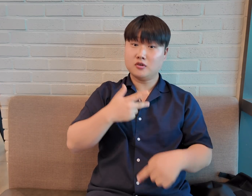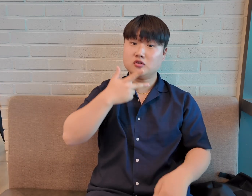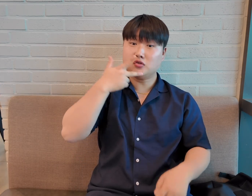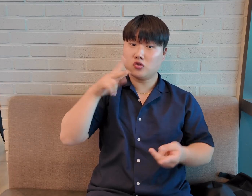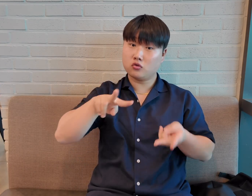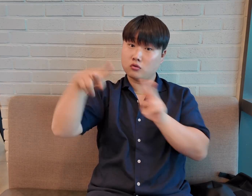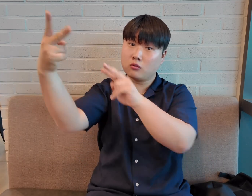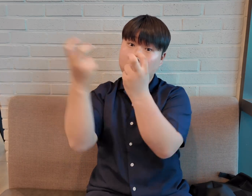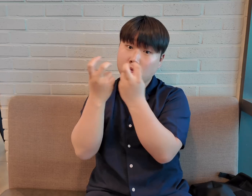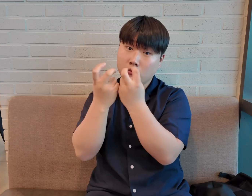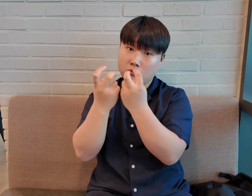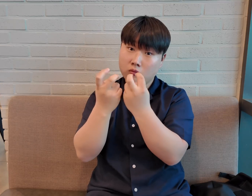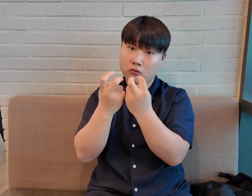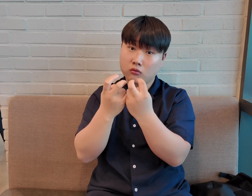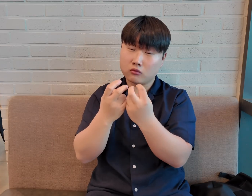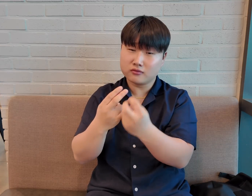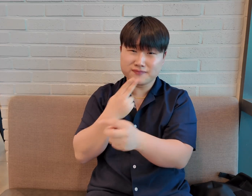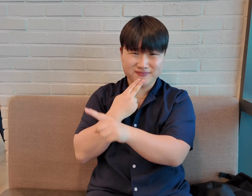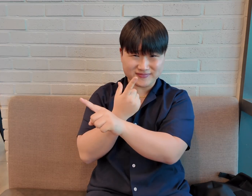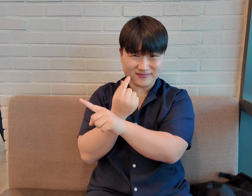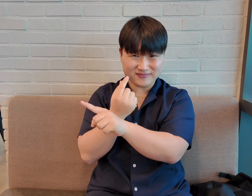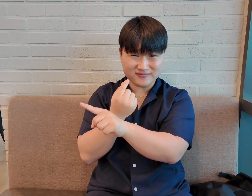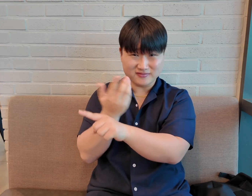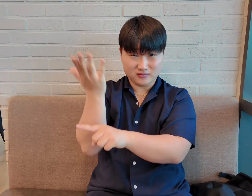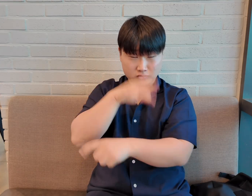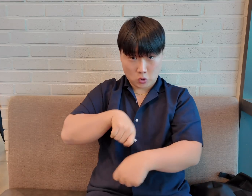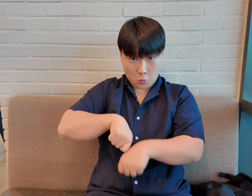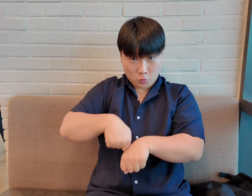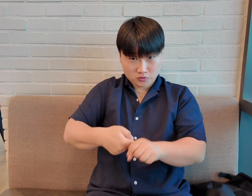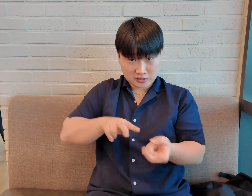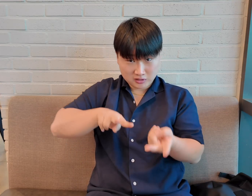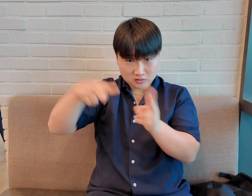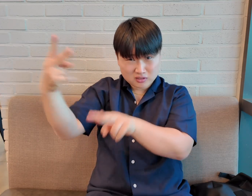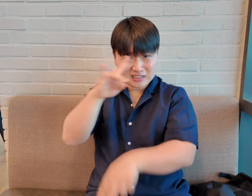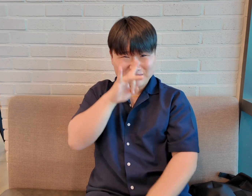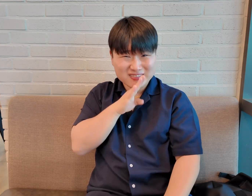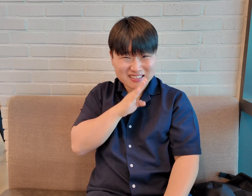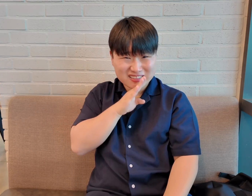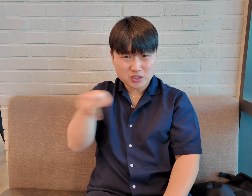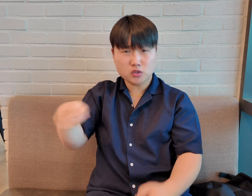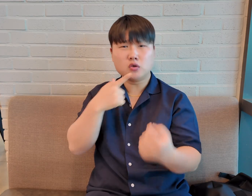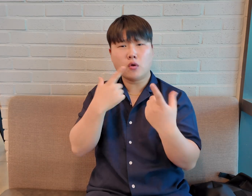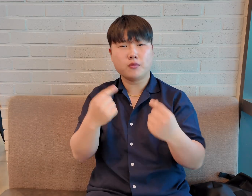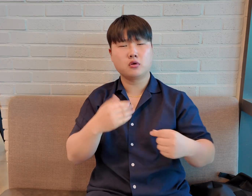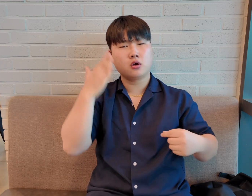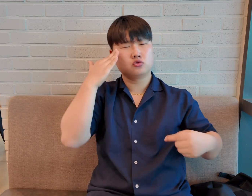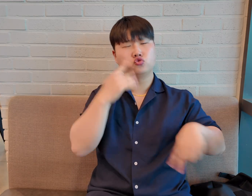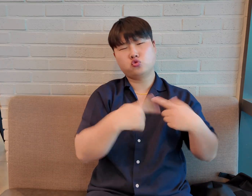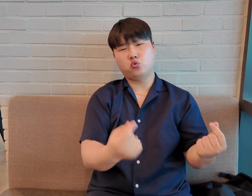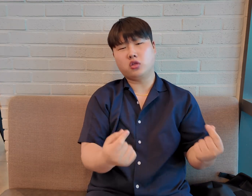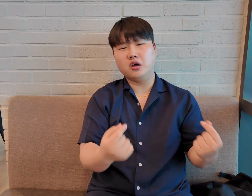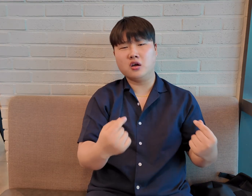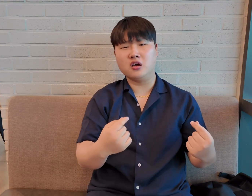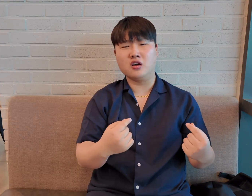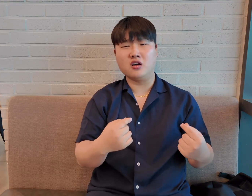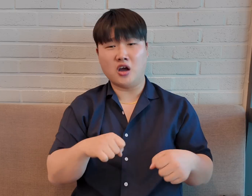Can you replace it with an exact English word? There isn't one. You can't force it to change. It's the same with sign language.